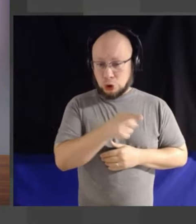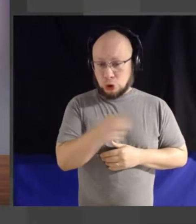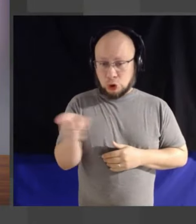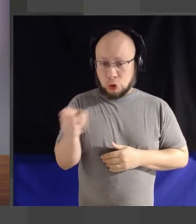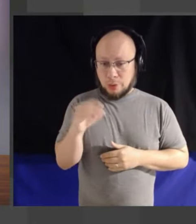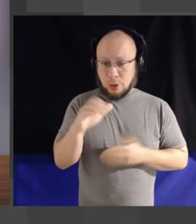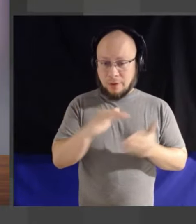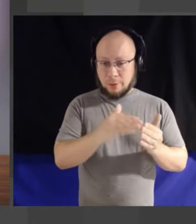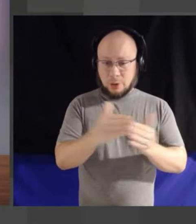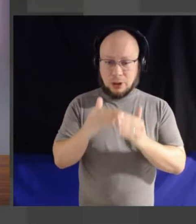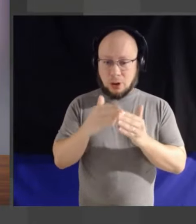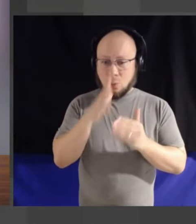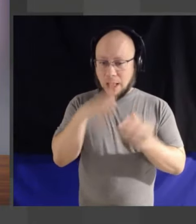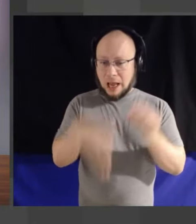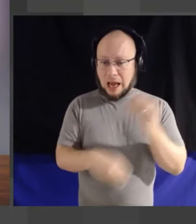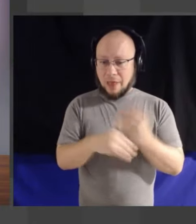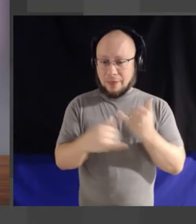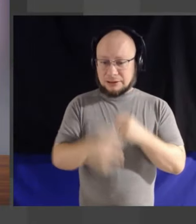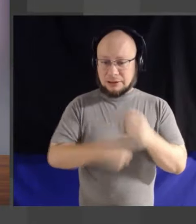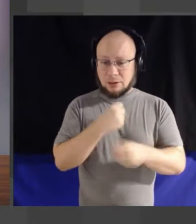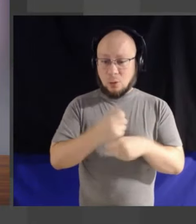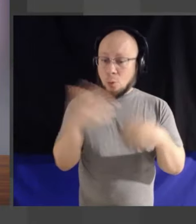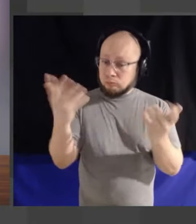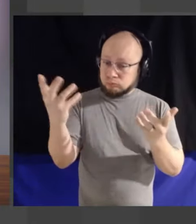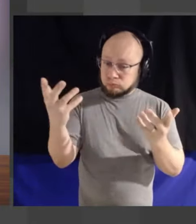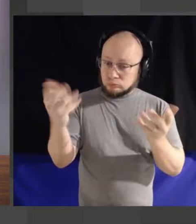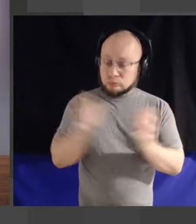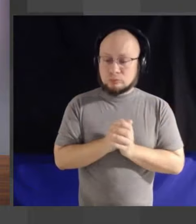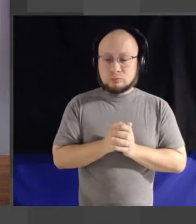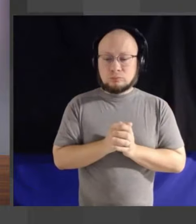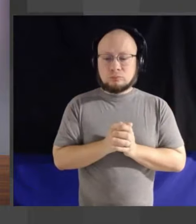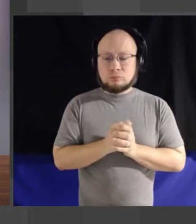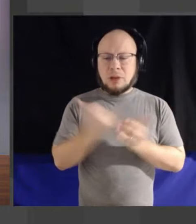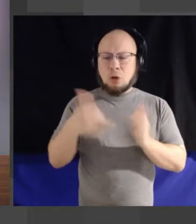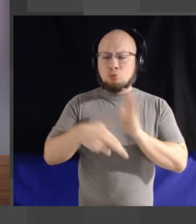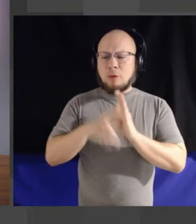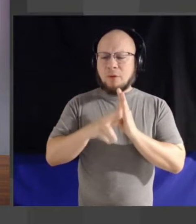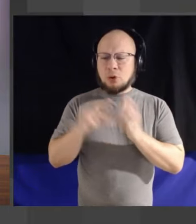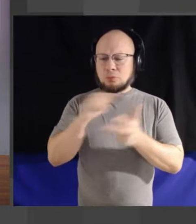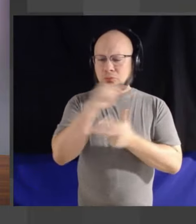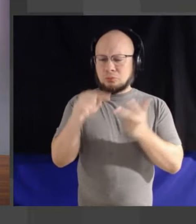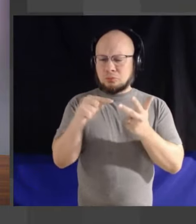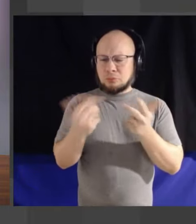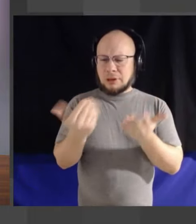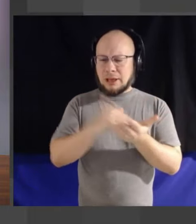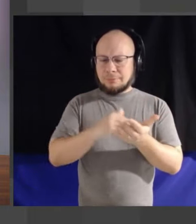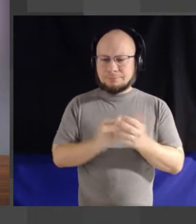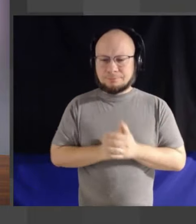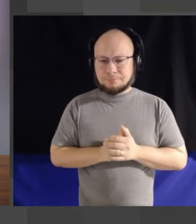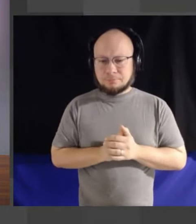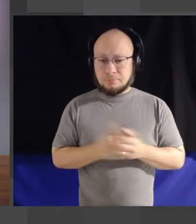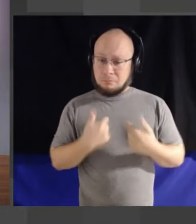GOATS. WHAT WILL YOU THE MINECRAFT COMMUNITY DO THIS YEAR? LET'S REVIEW OUR CHOICES ONCE